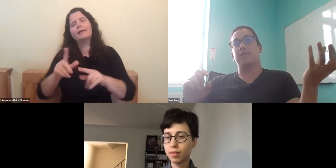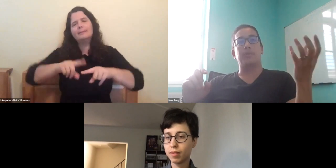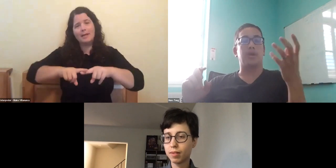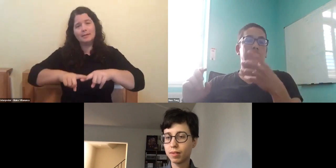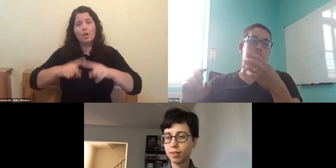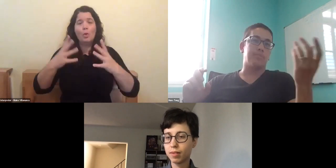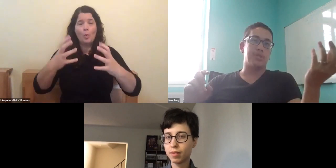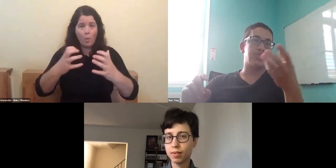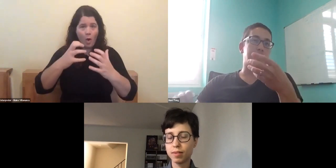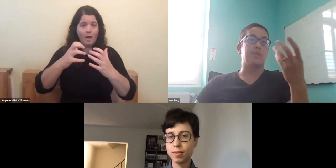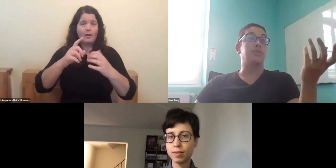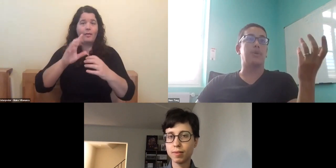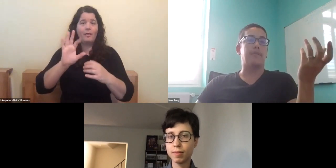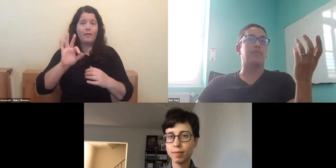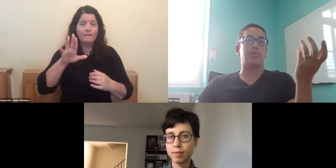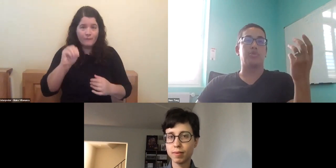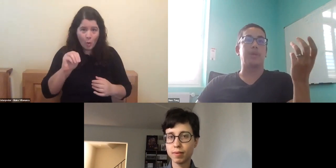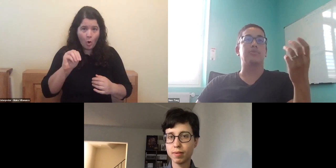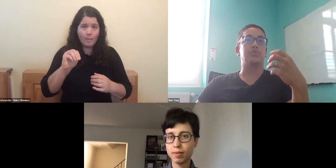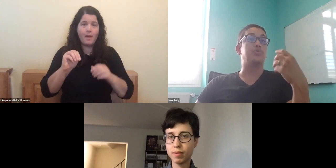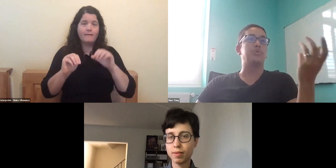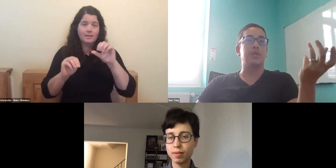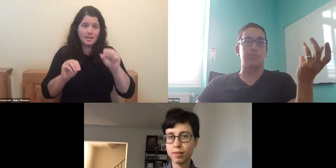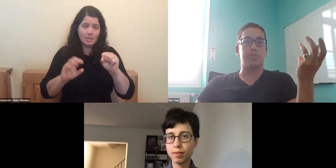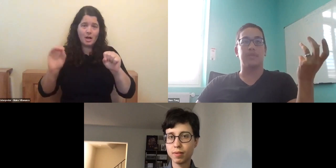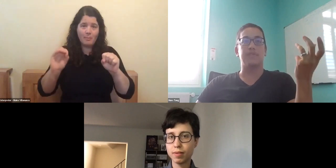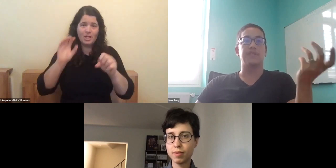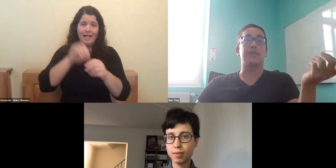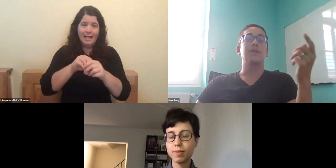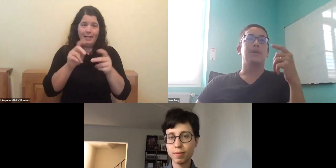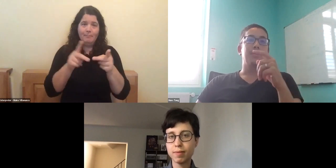or the object and position it then you have for core drop languages you do need more sentences and